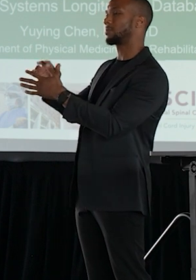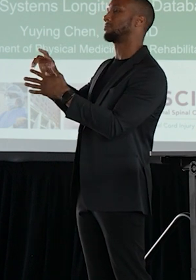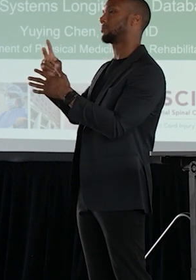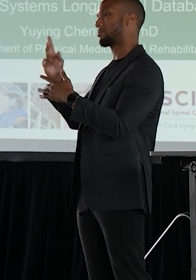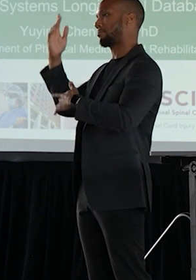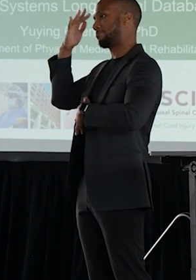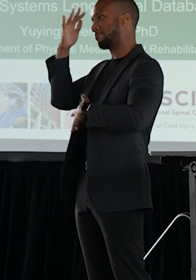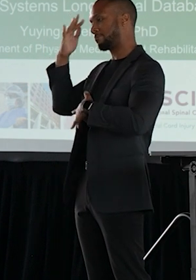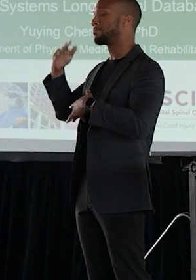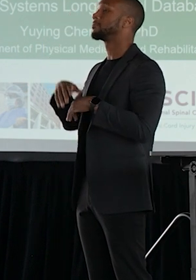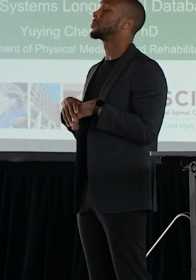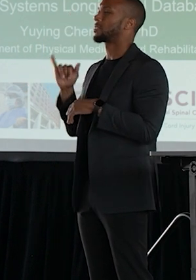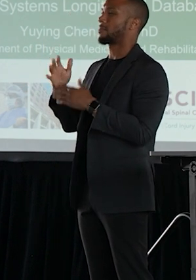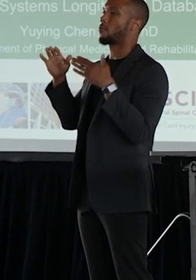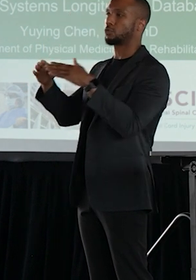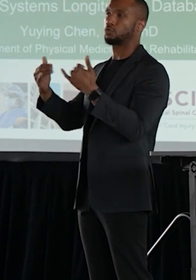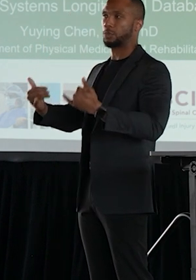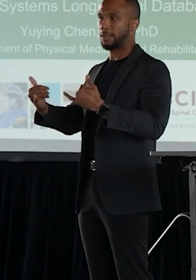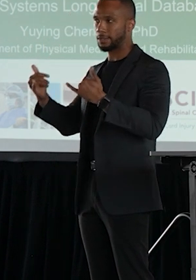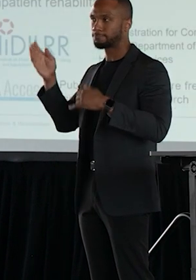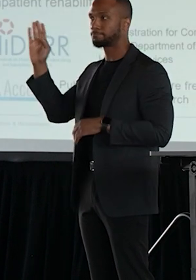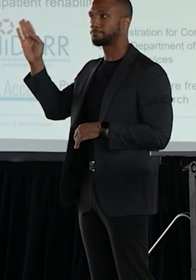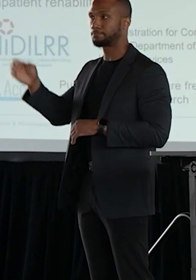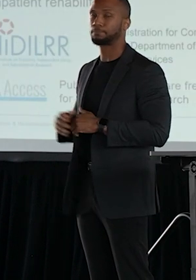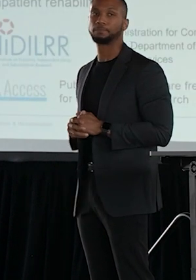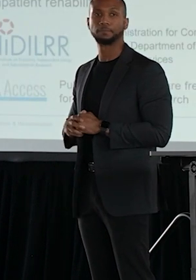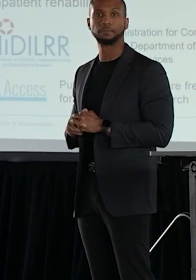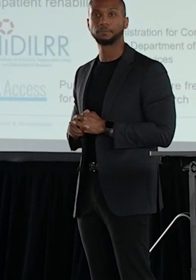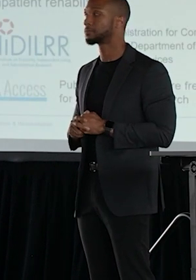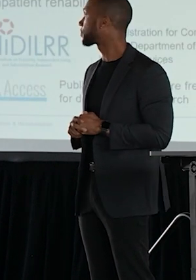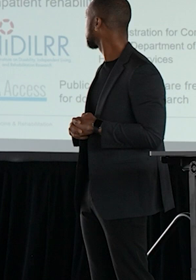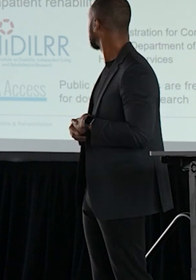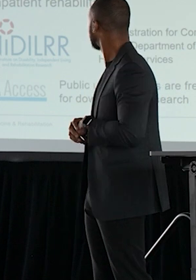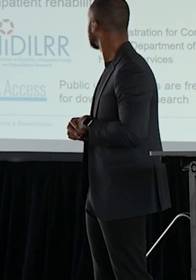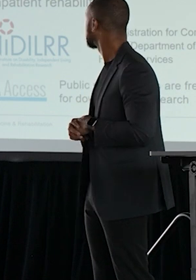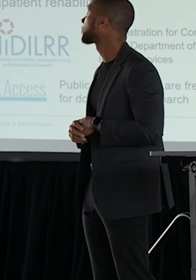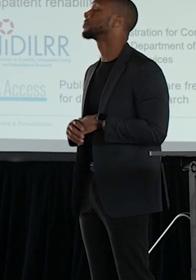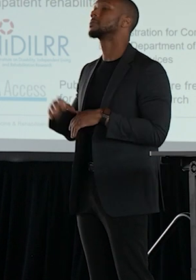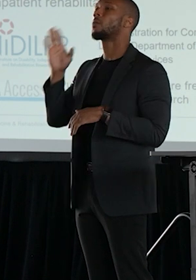that that's my focus today. So I'm going to tell you about the